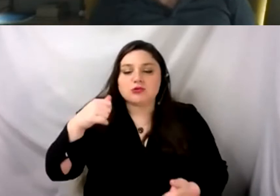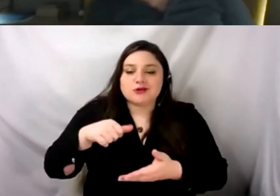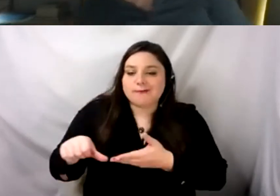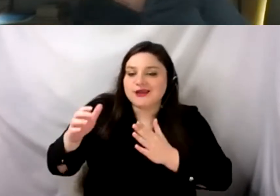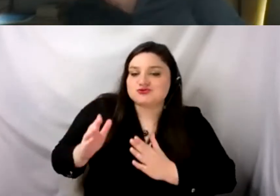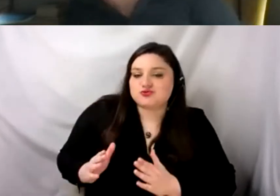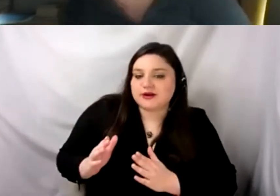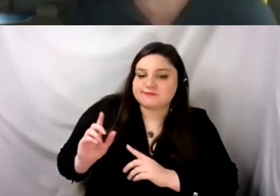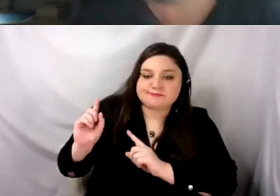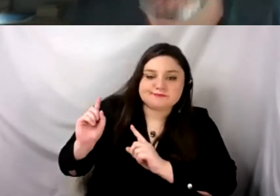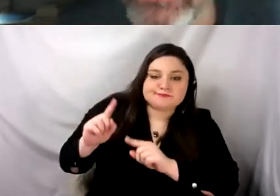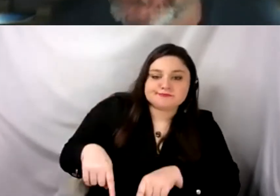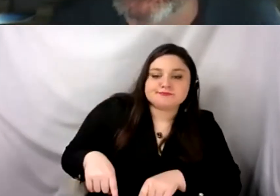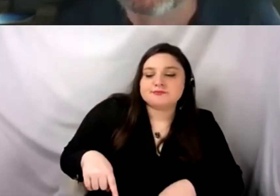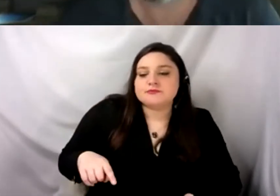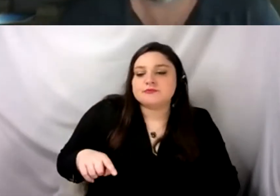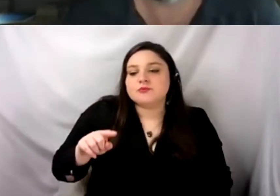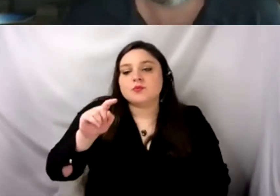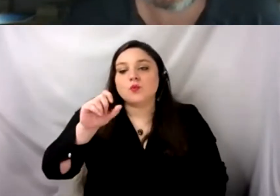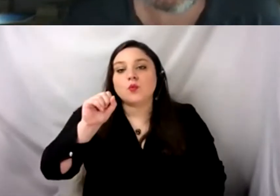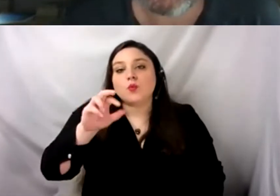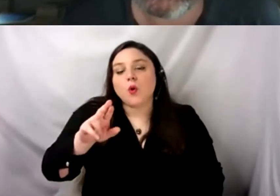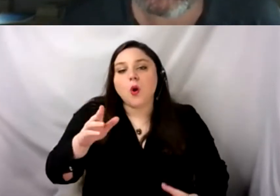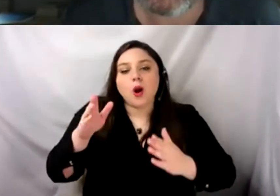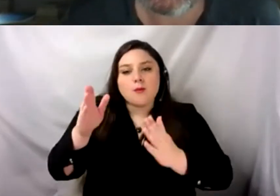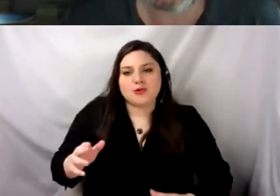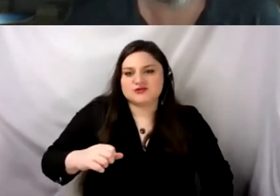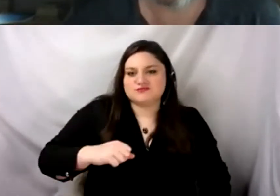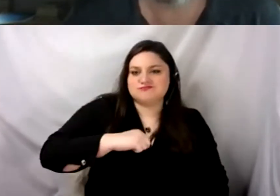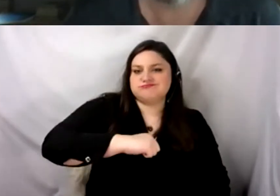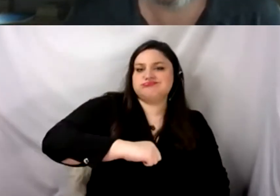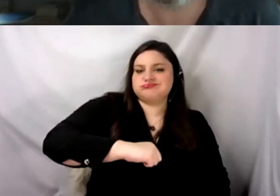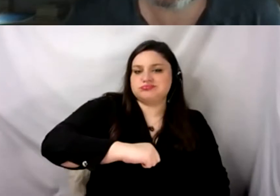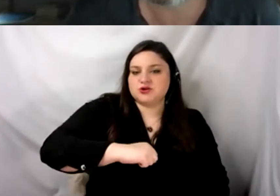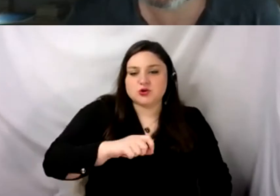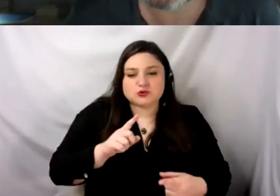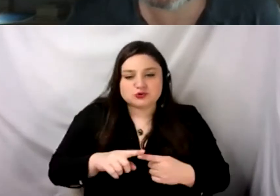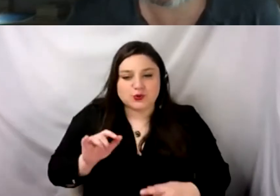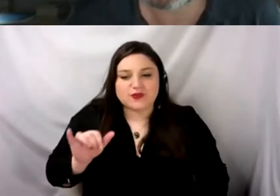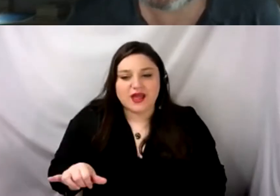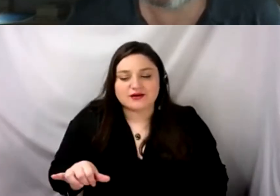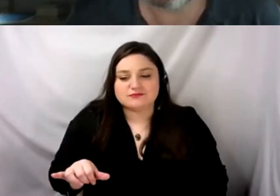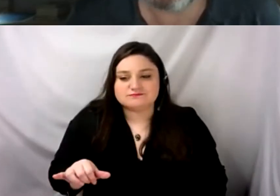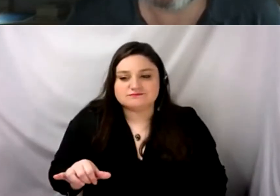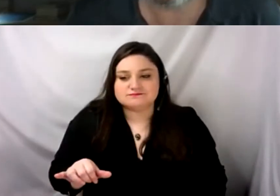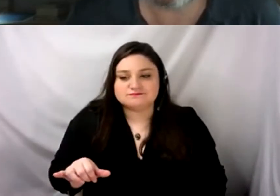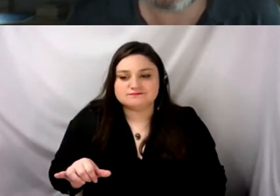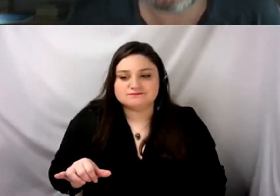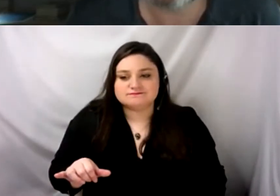would have pushed back with that. Because you never know. There are people out there